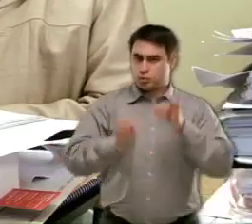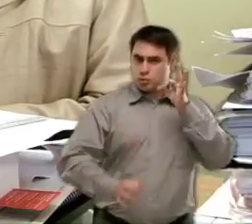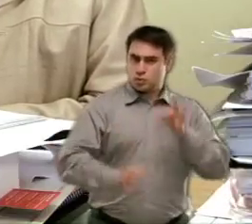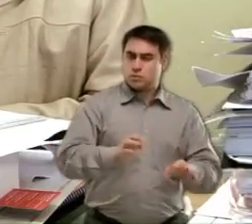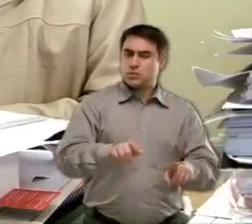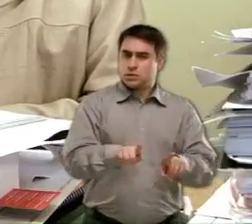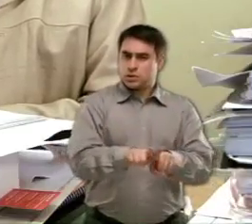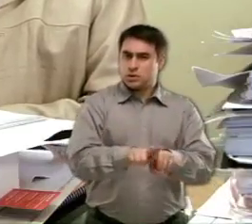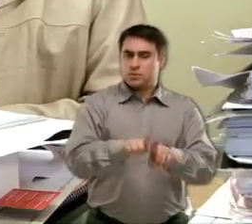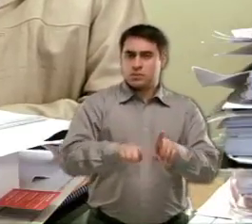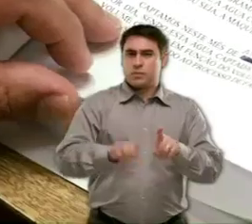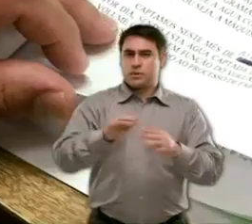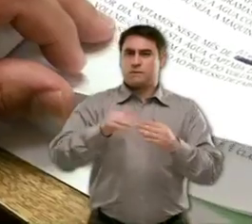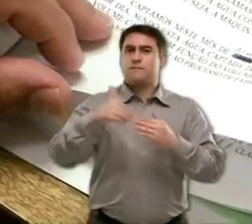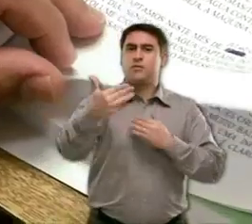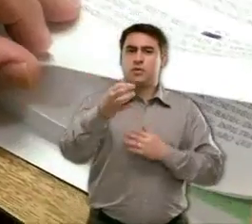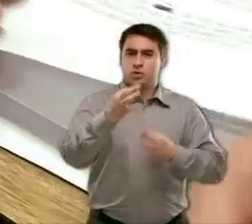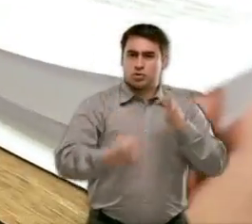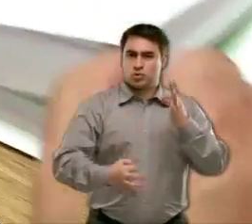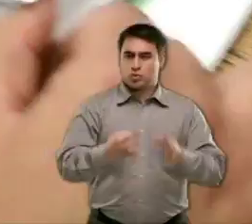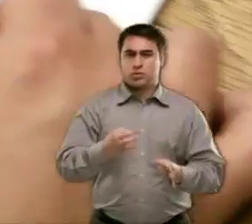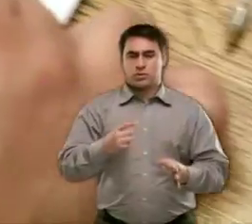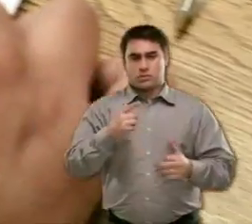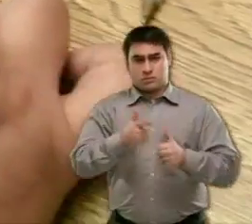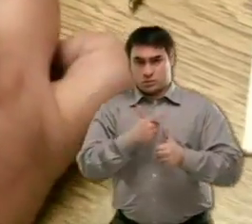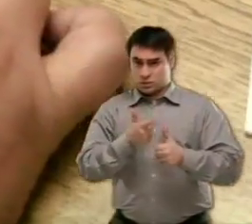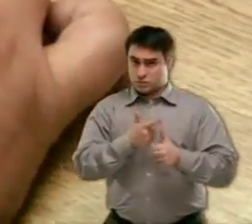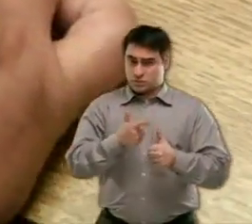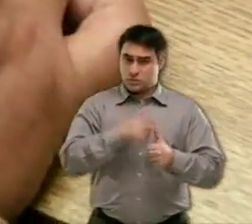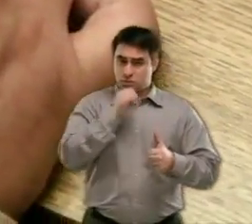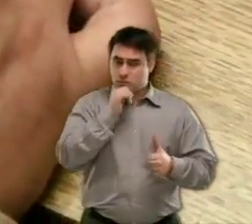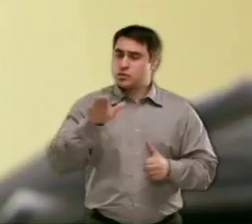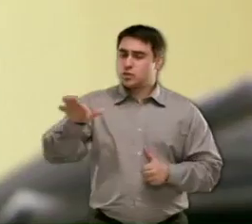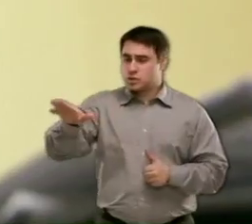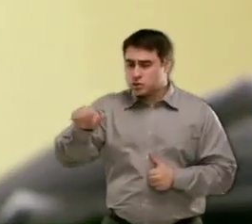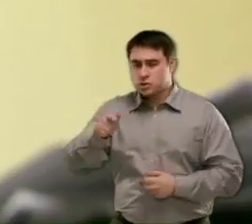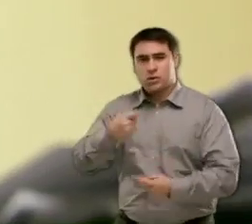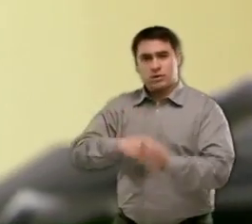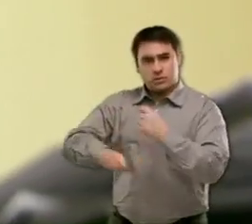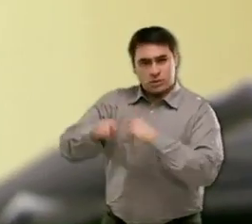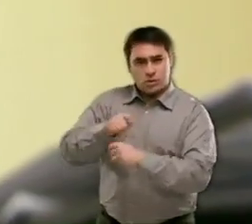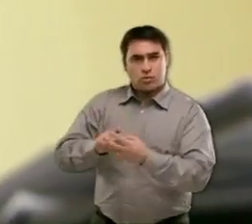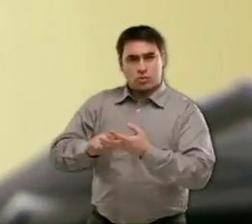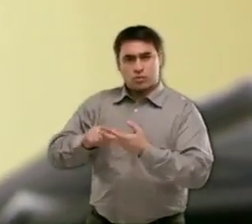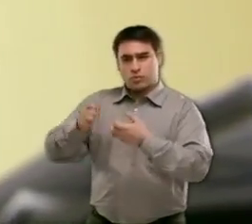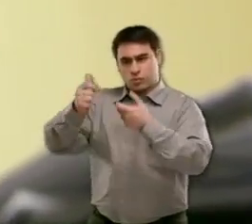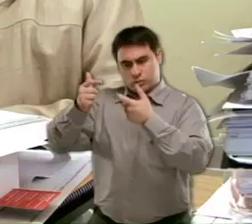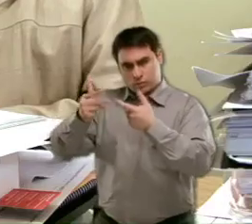First we try to call the administrator, to what we call a conduct adjustment term,